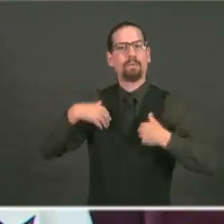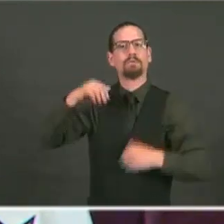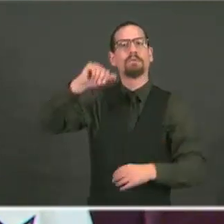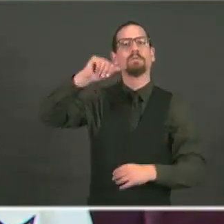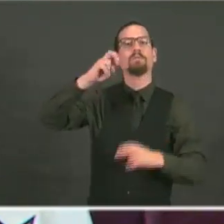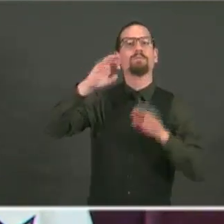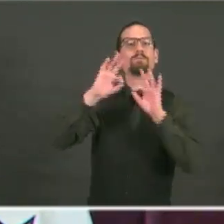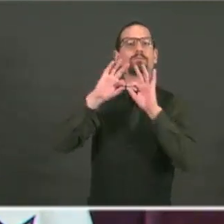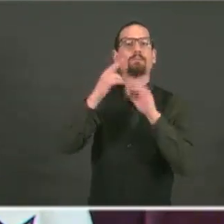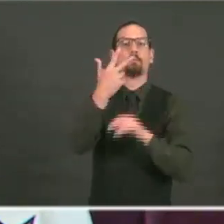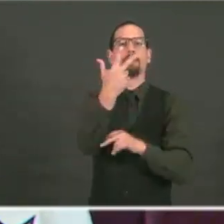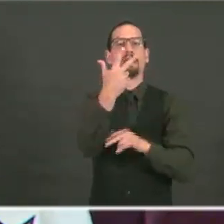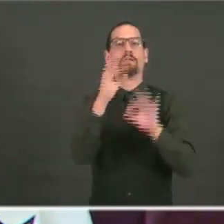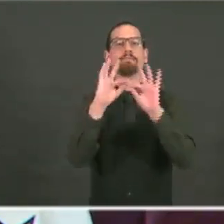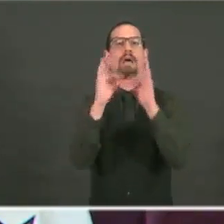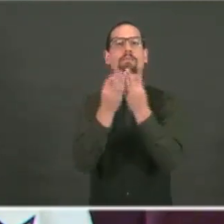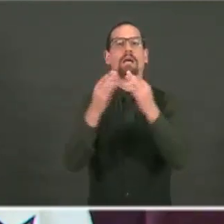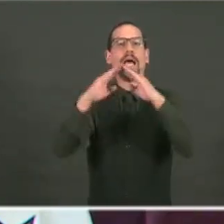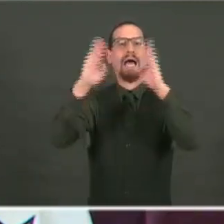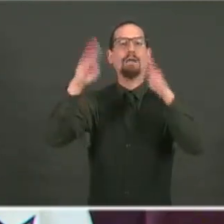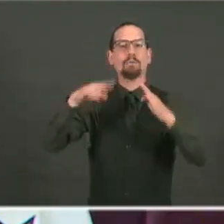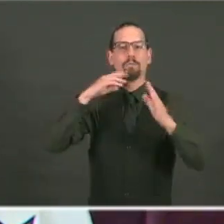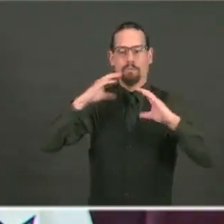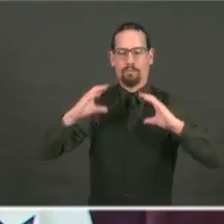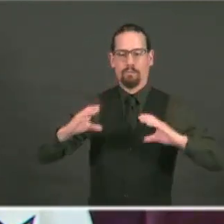TRIPLE-DECKER S, RENTED TO COLLEGE STUDENTS, AND THEY WERE